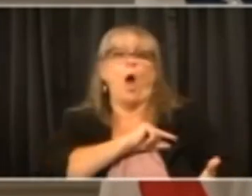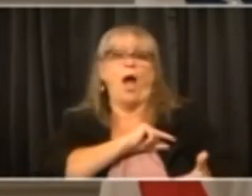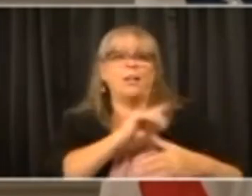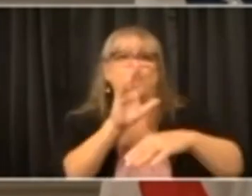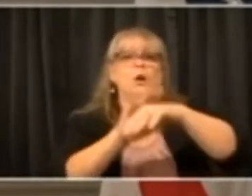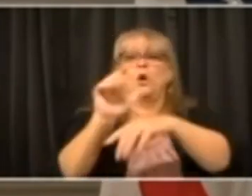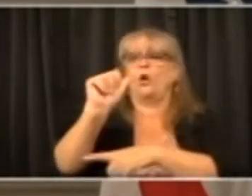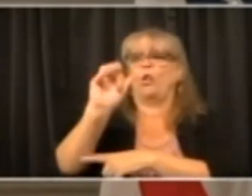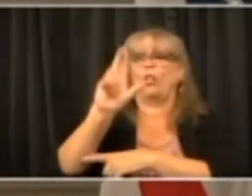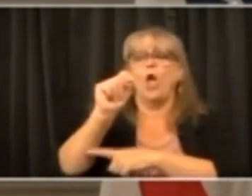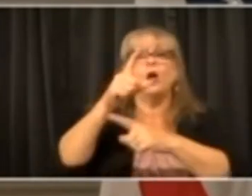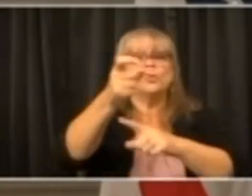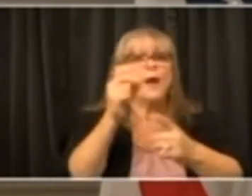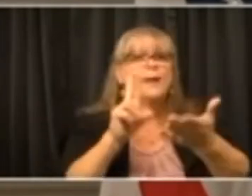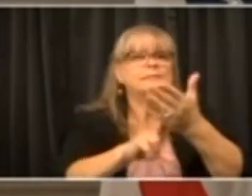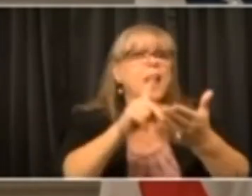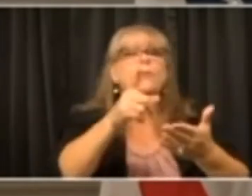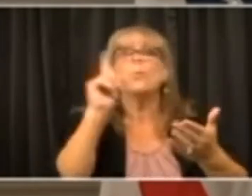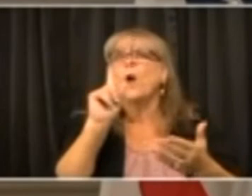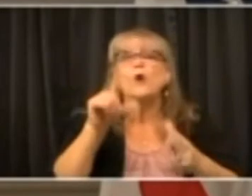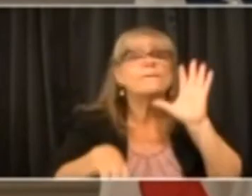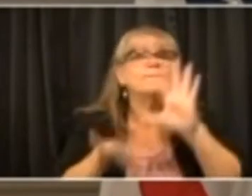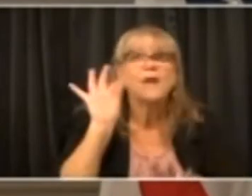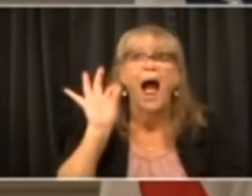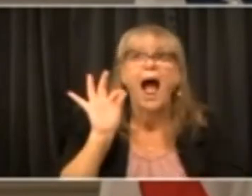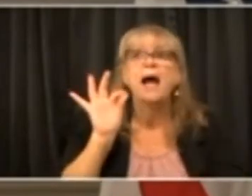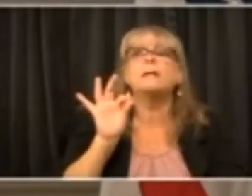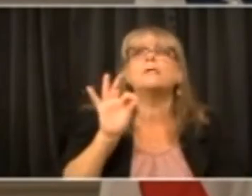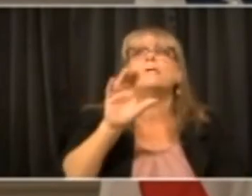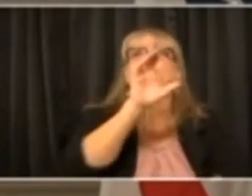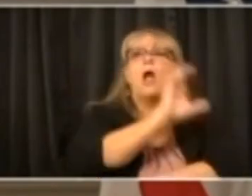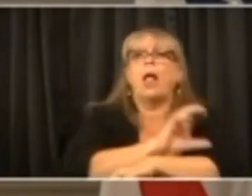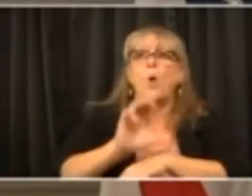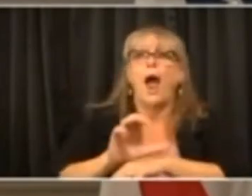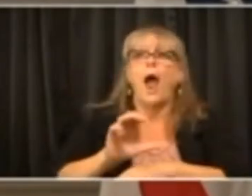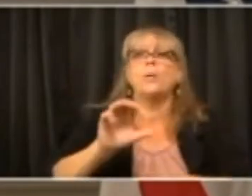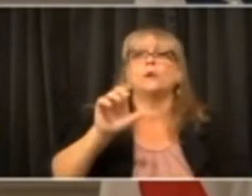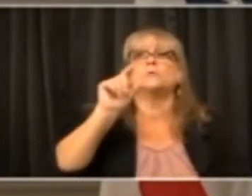at colorado.gov forward slash air quality during times